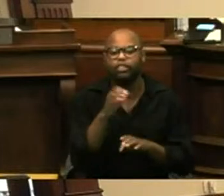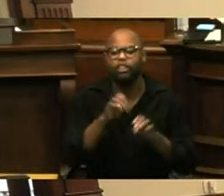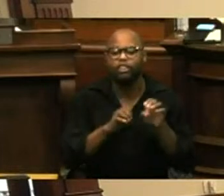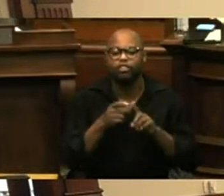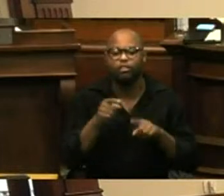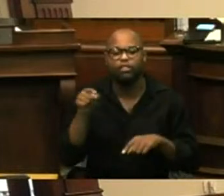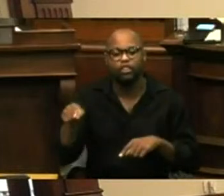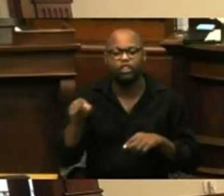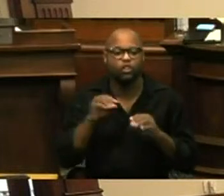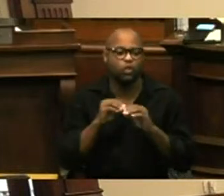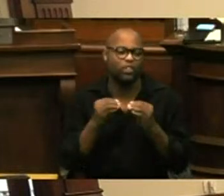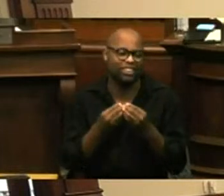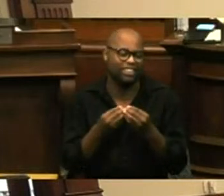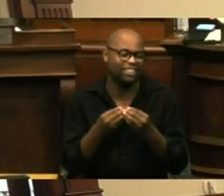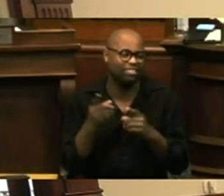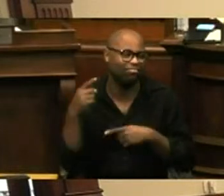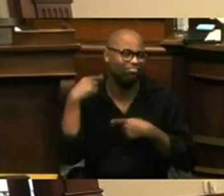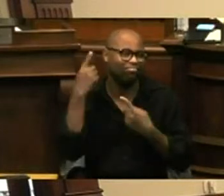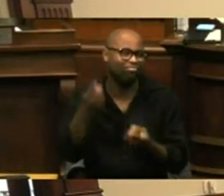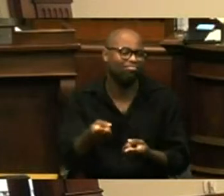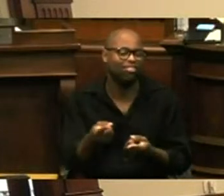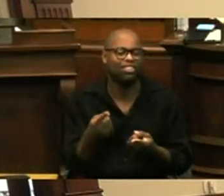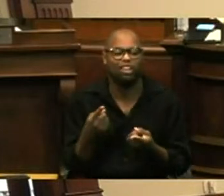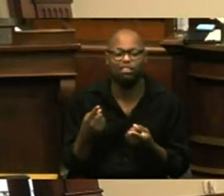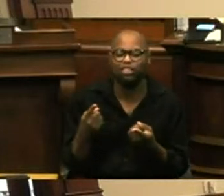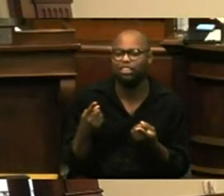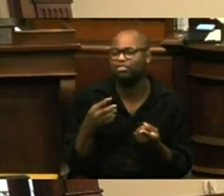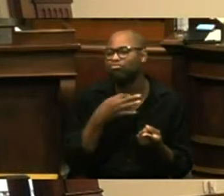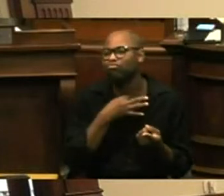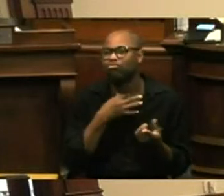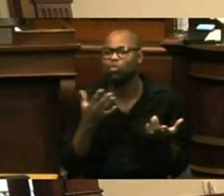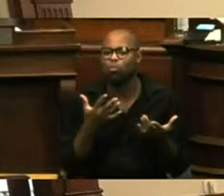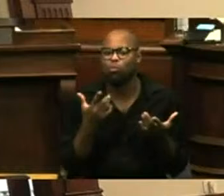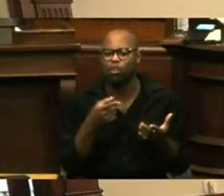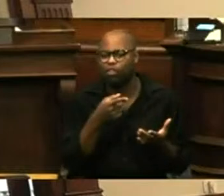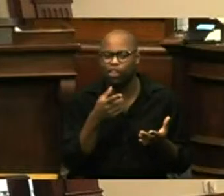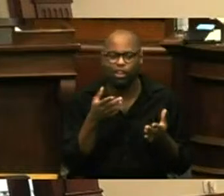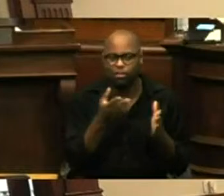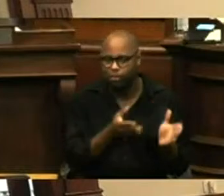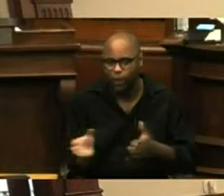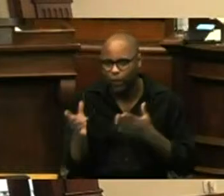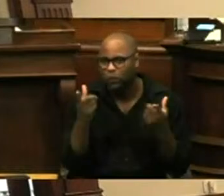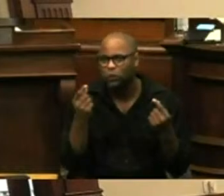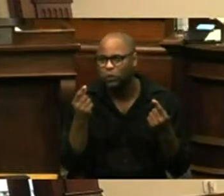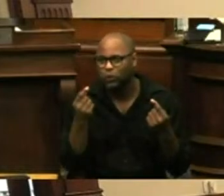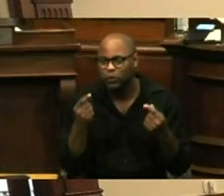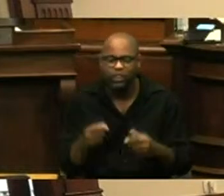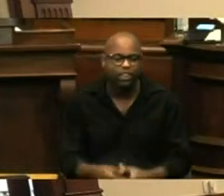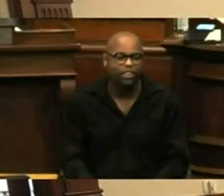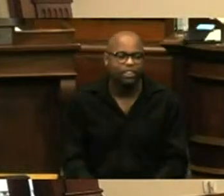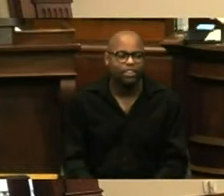some previous evaluations from this organization, so I'd just